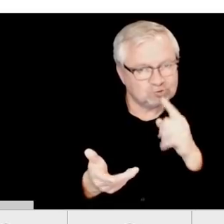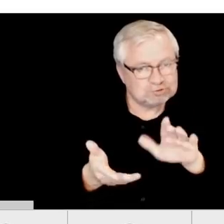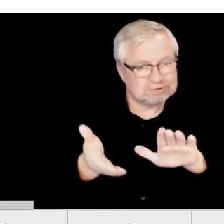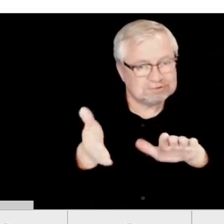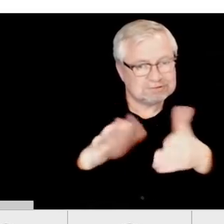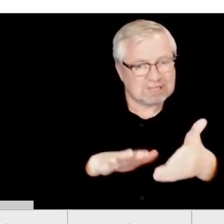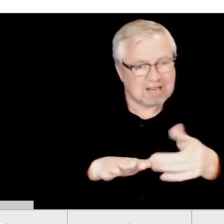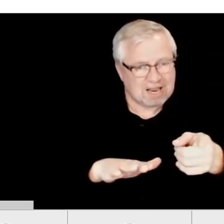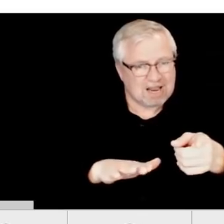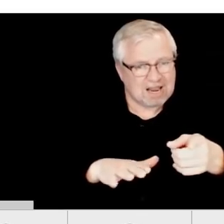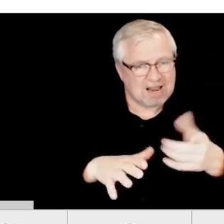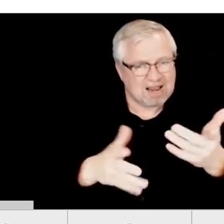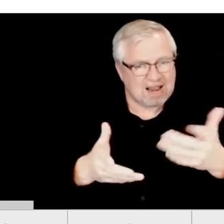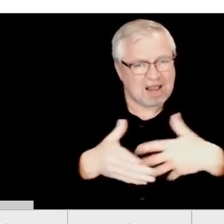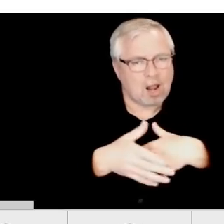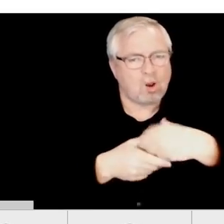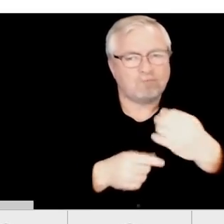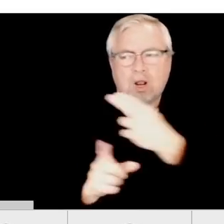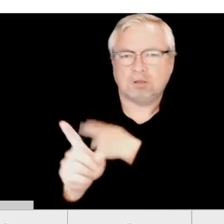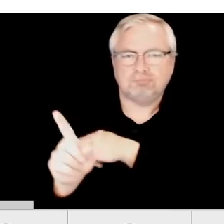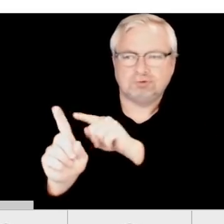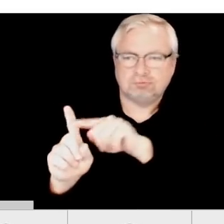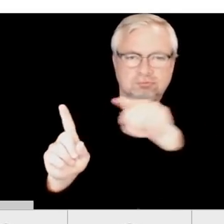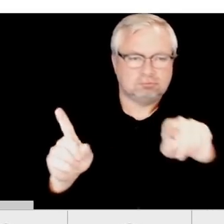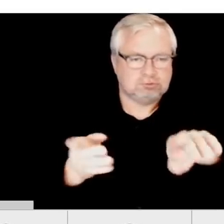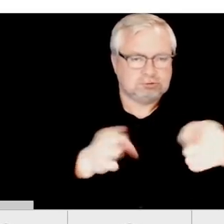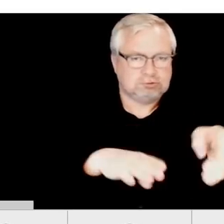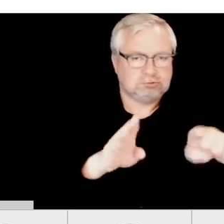curve is through these out-of-hospital deaths.